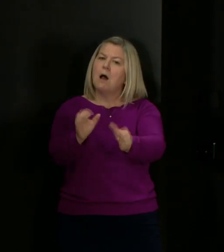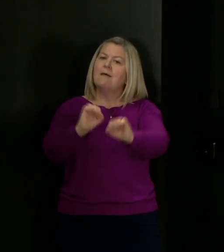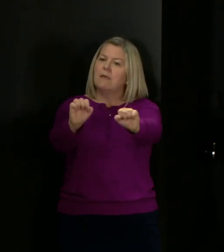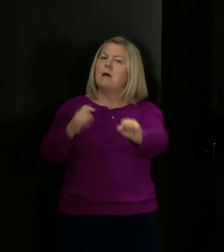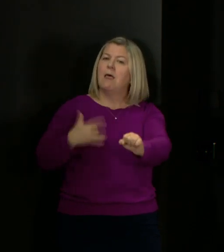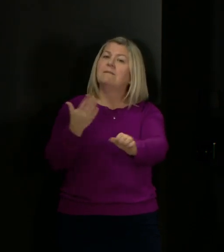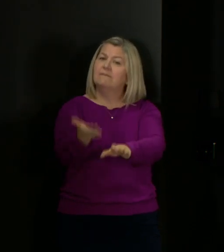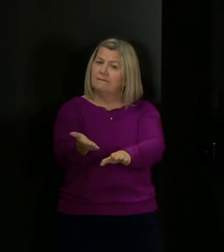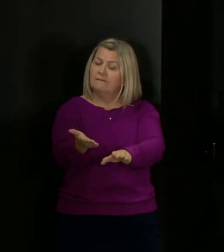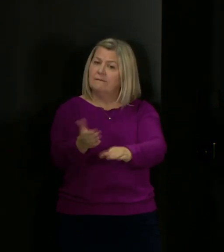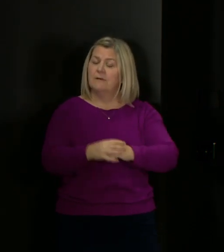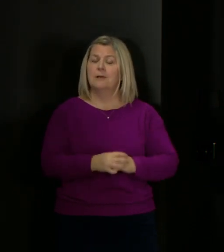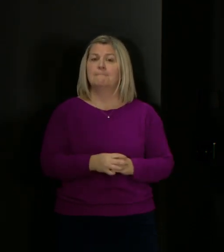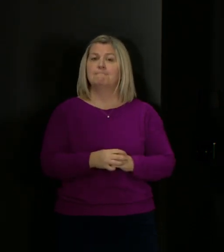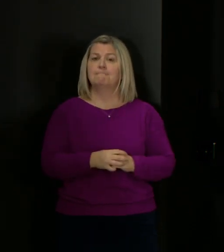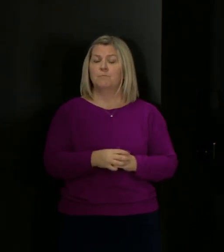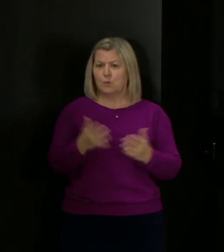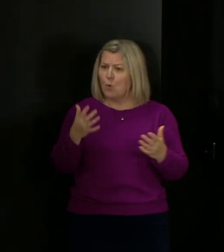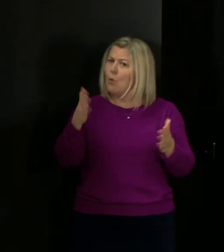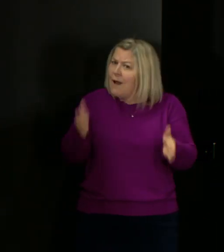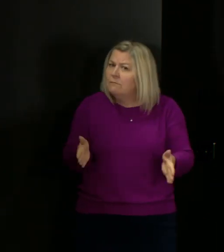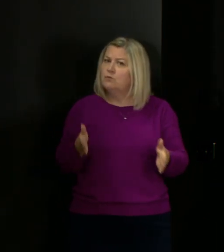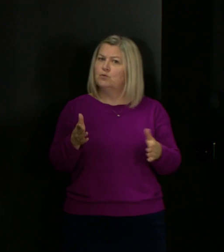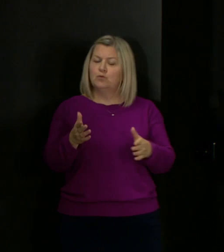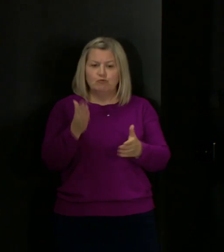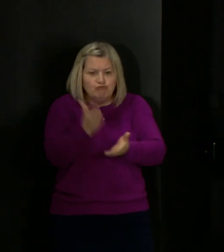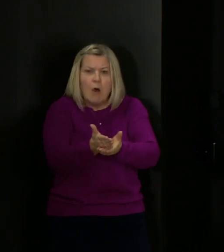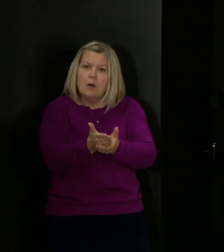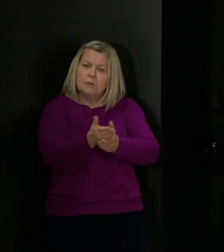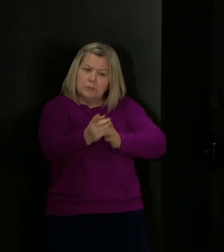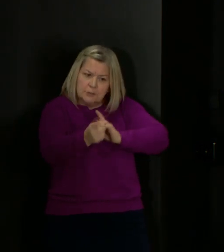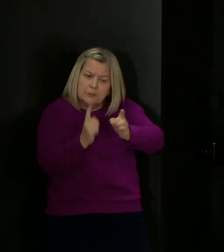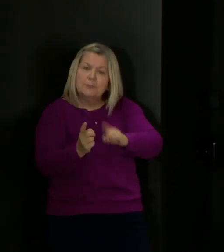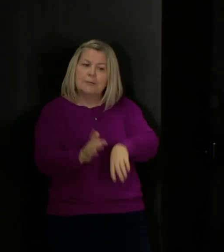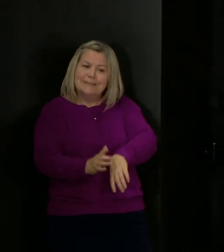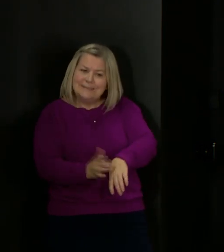their lives on. So they must be undertaken on the basis of trust, sensitivity, and